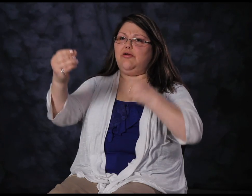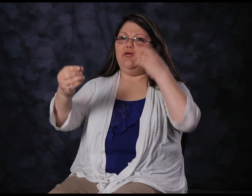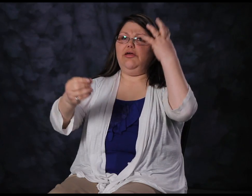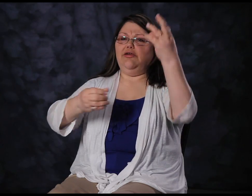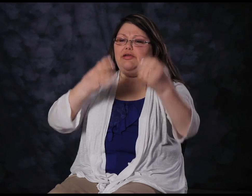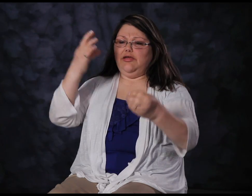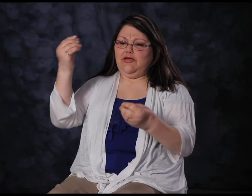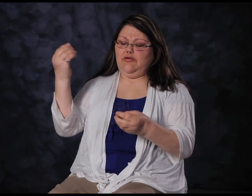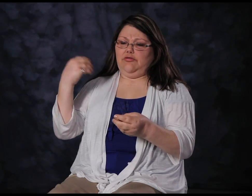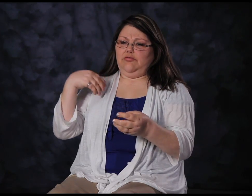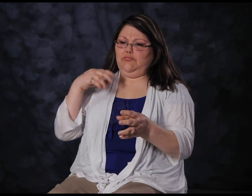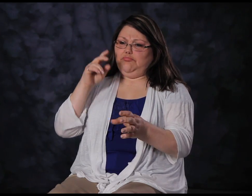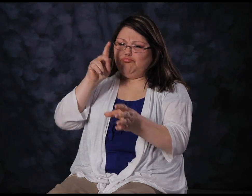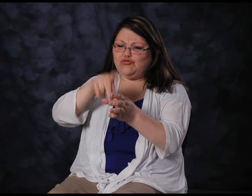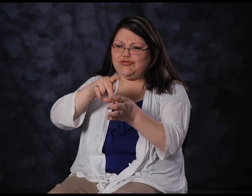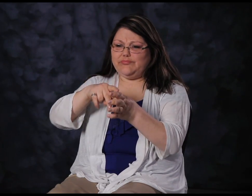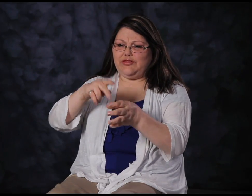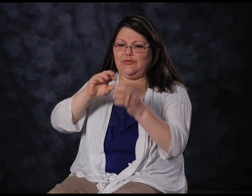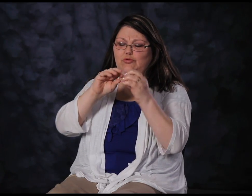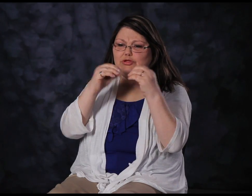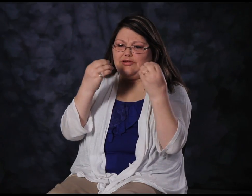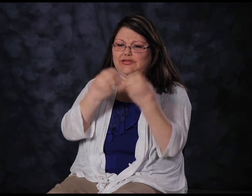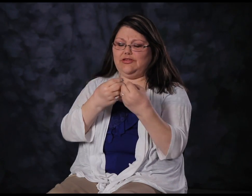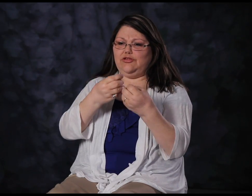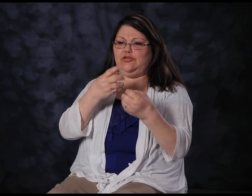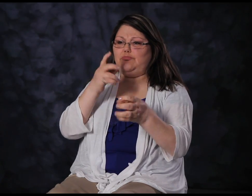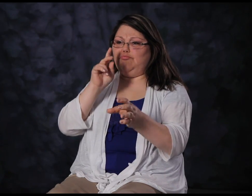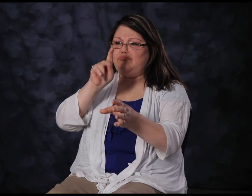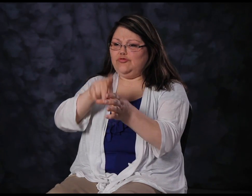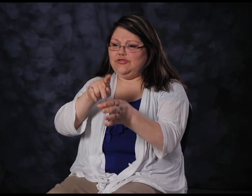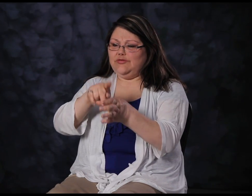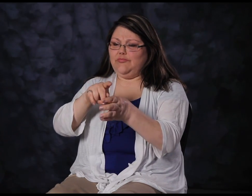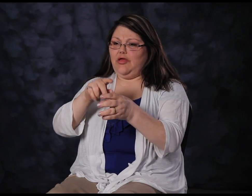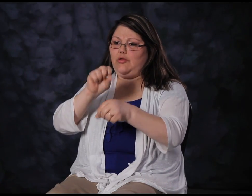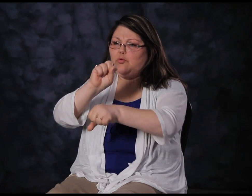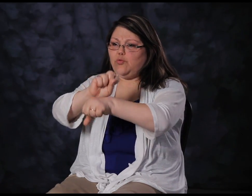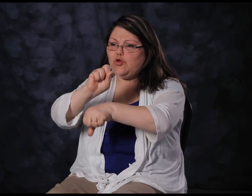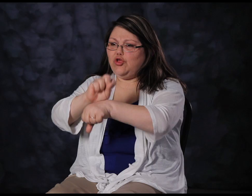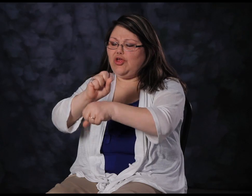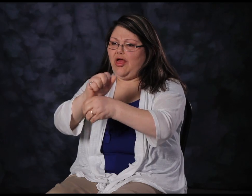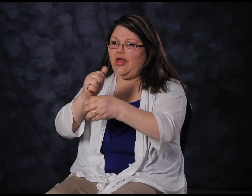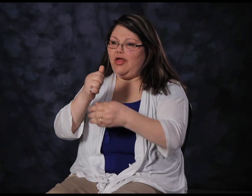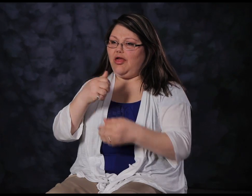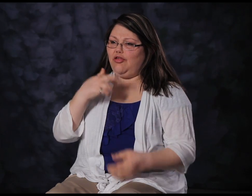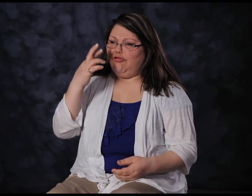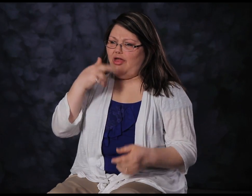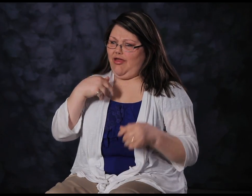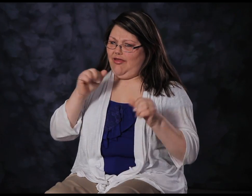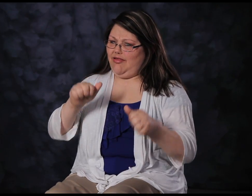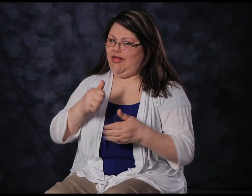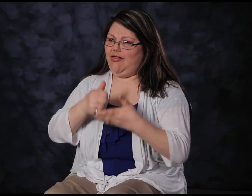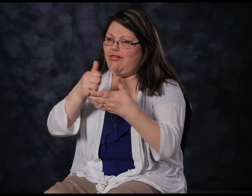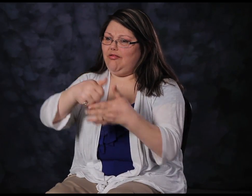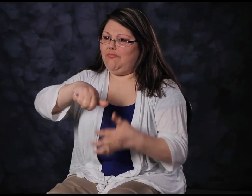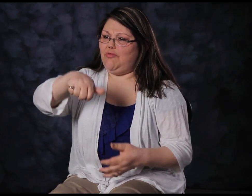I have had friends who have encouraged me to get involved with the community, and it’s helped me change and become more assertive and more confident.